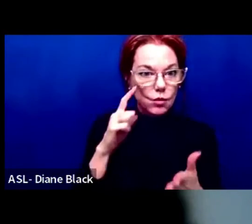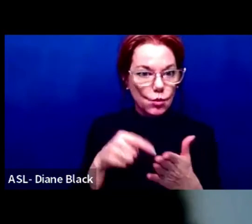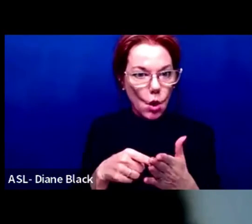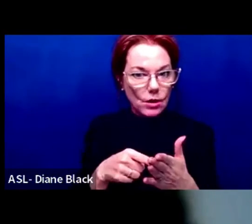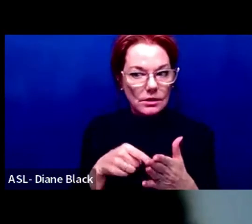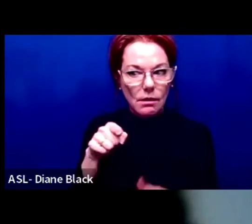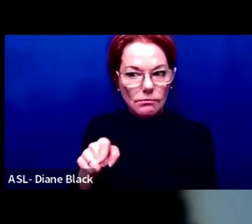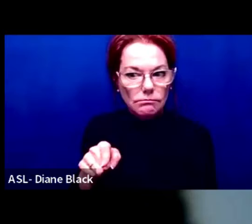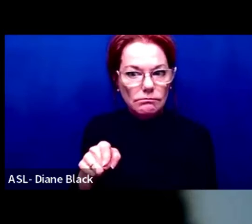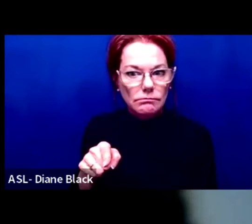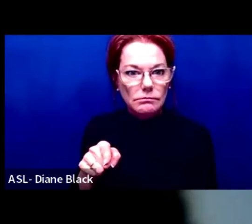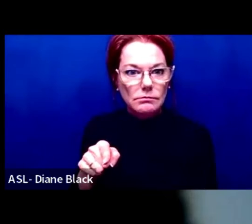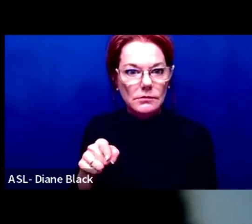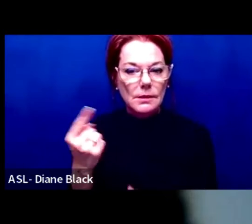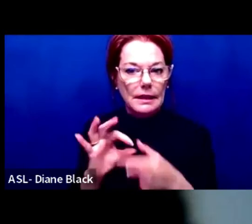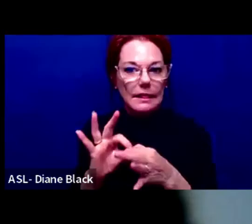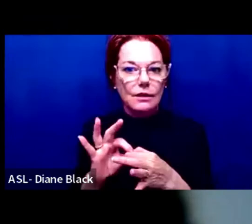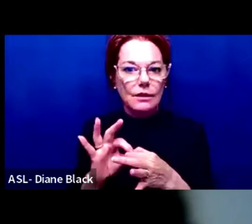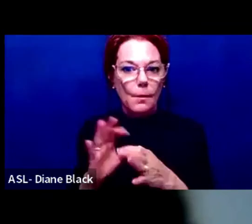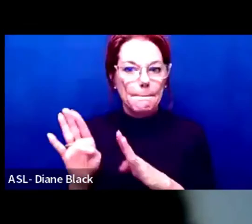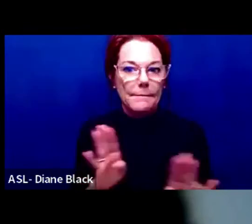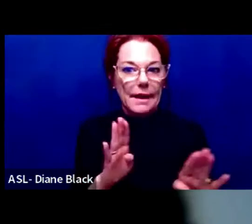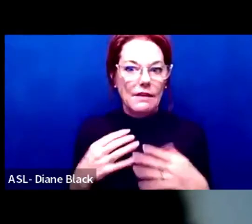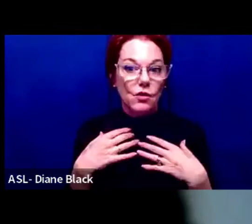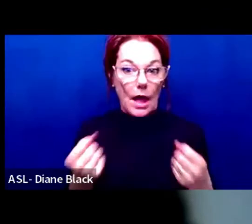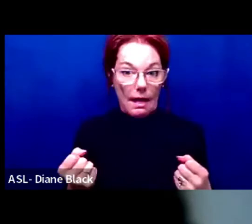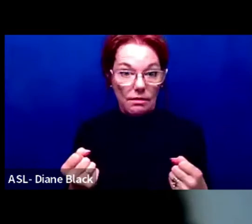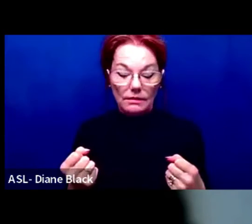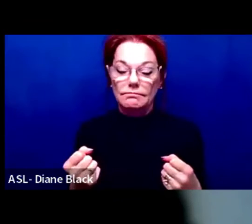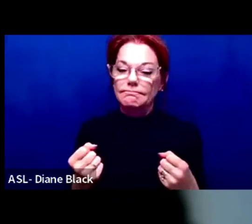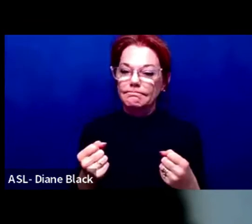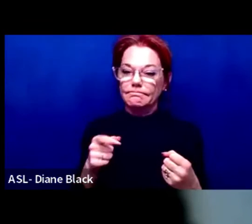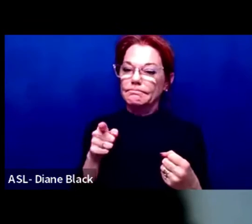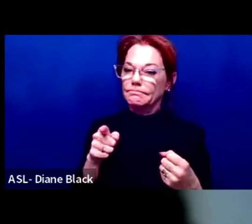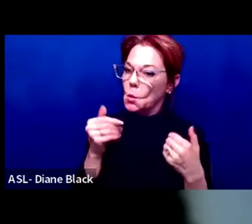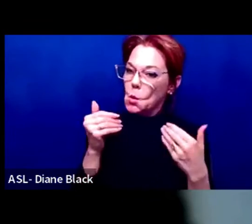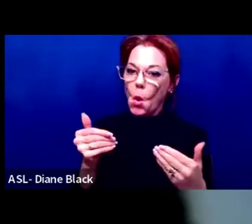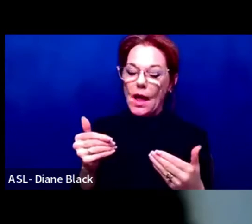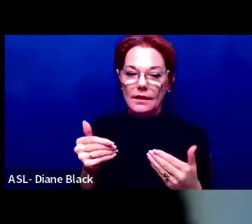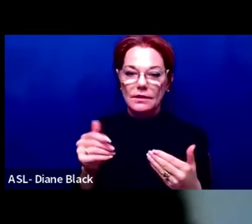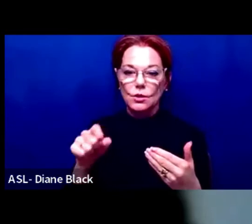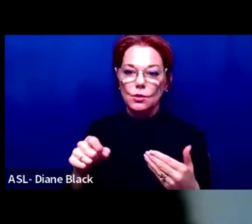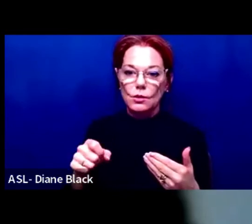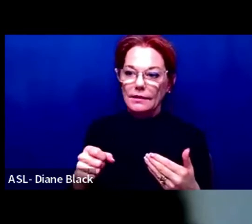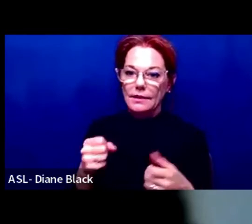to improve behavioral health outcomes, you can then make an argument that brain injury is